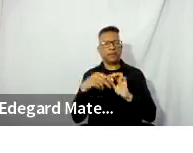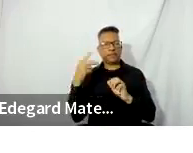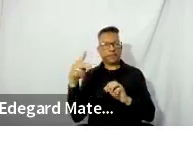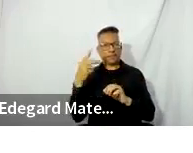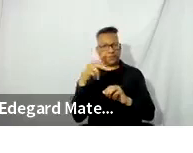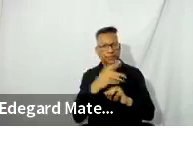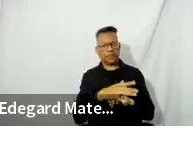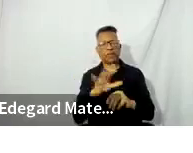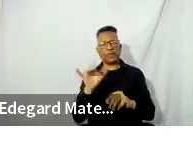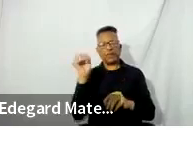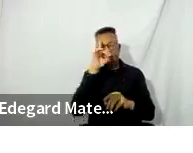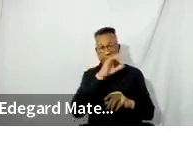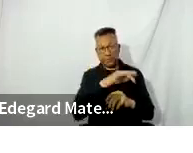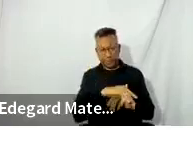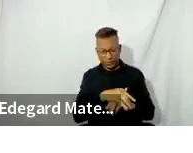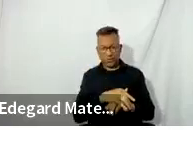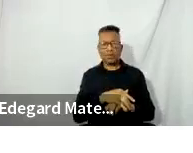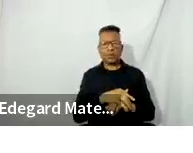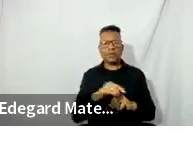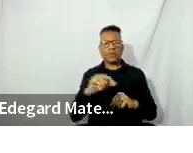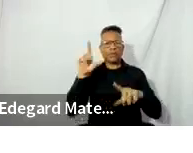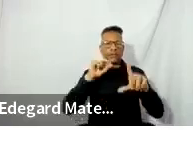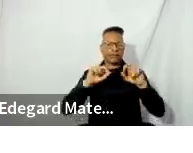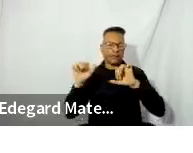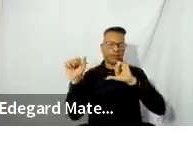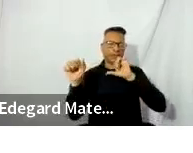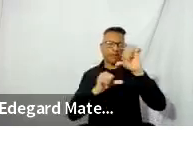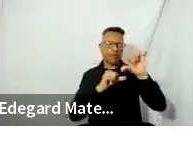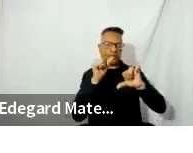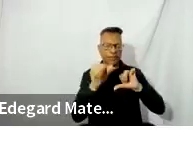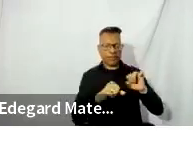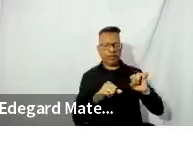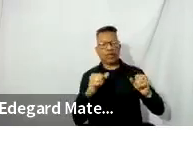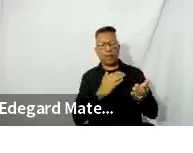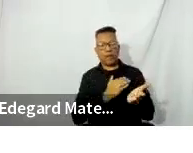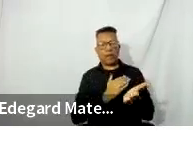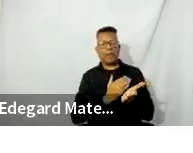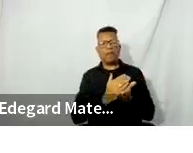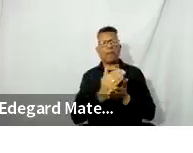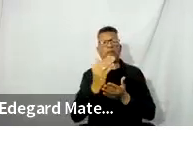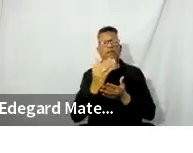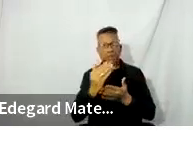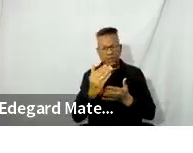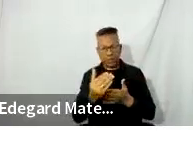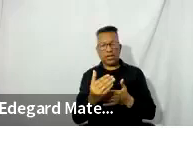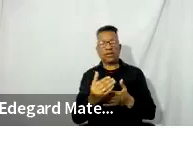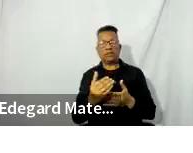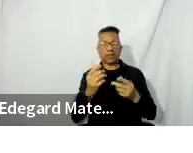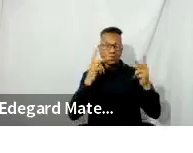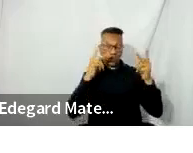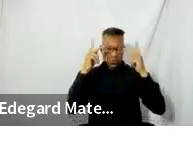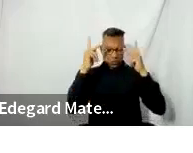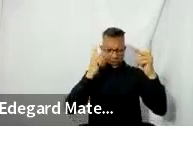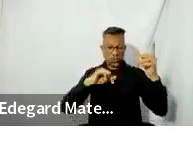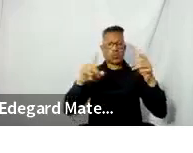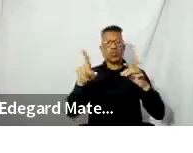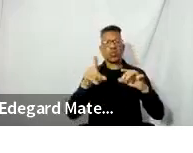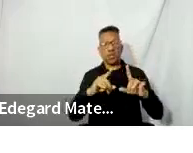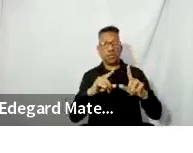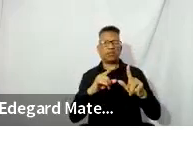psychology and politics of action of transfer from a cycle hology chology of of of of reaction eaction responsiveness